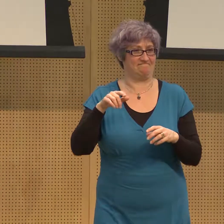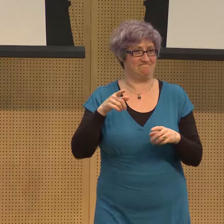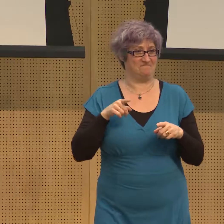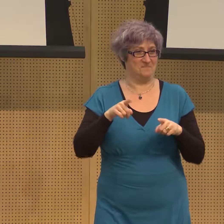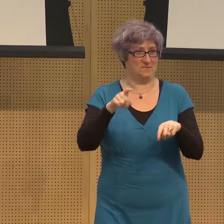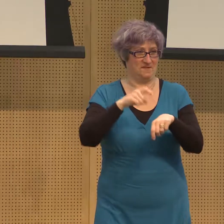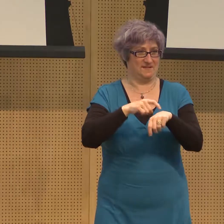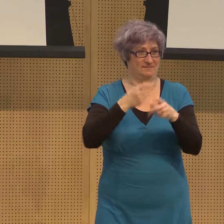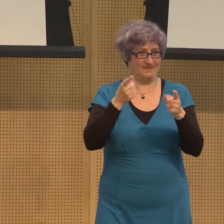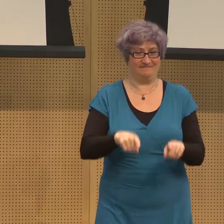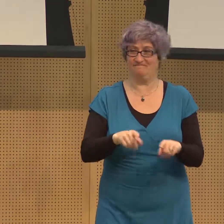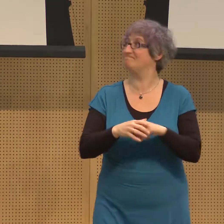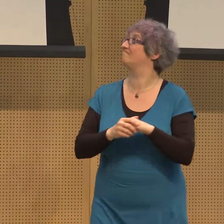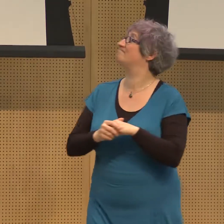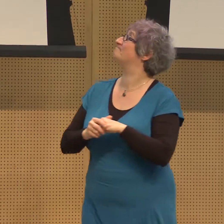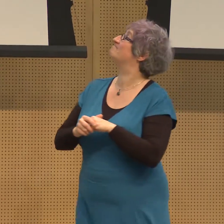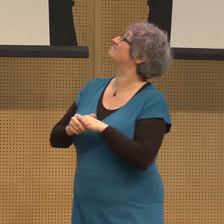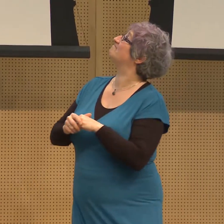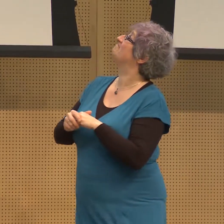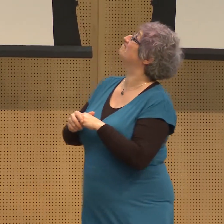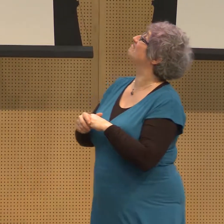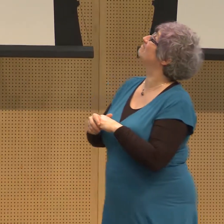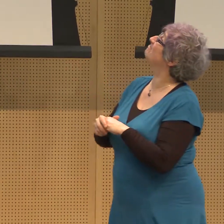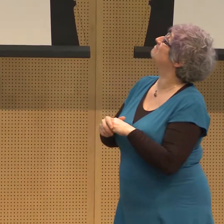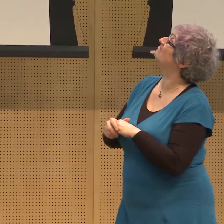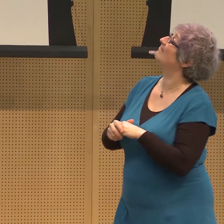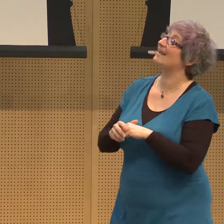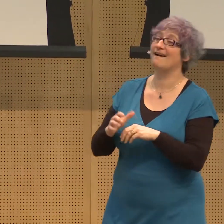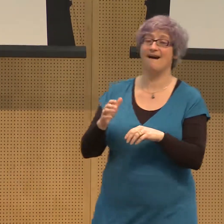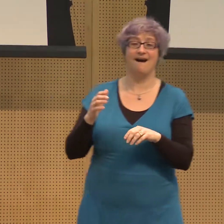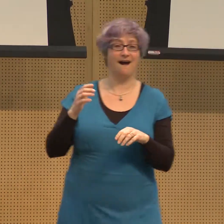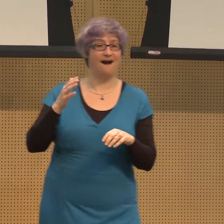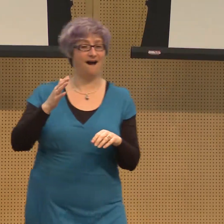But it's tough when you're short-sighted at first.